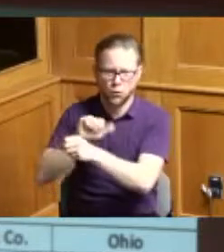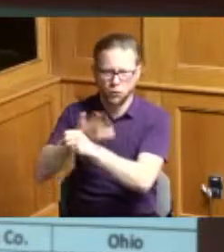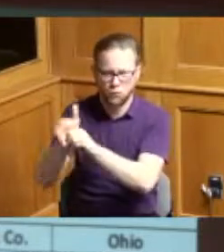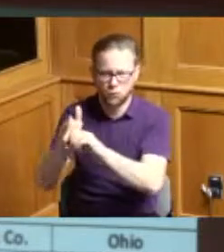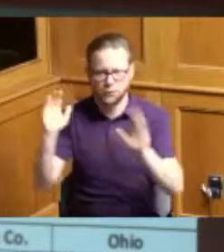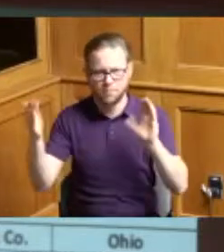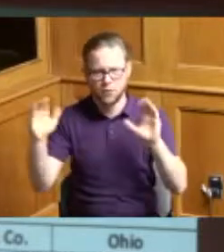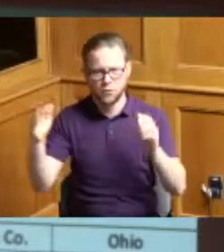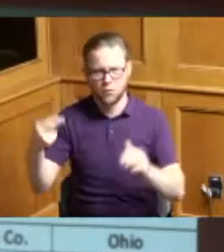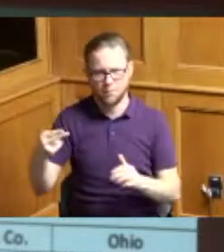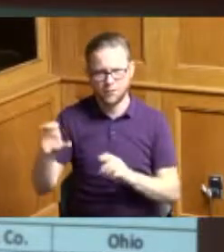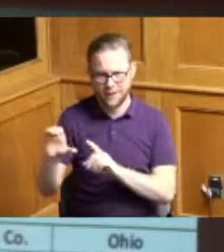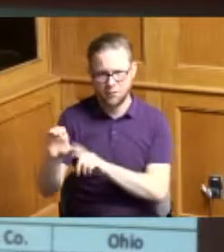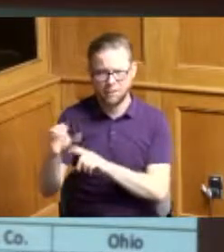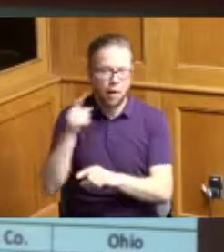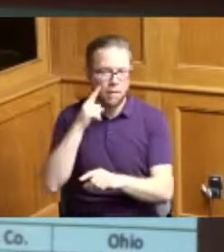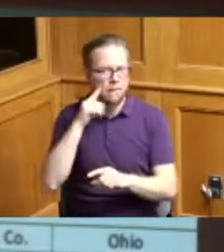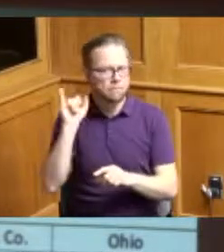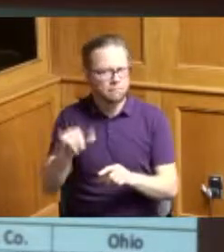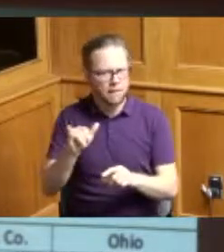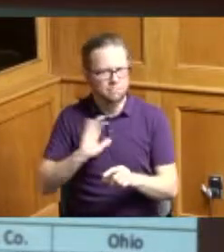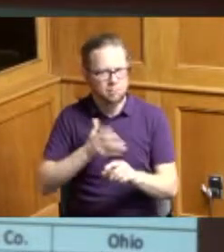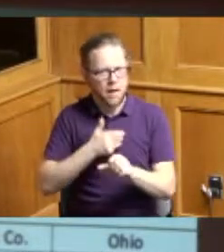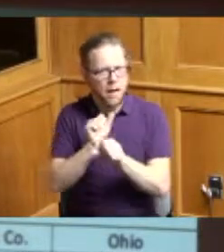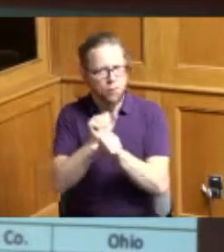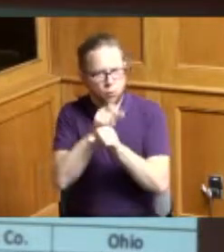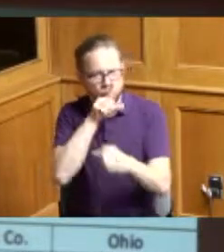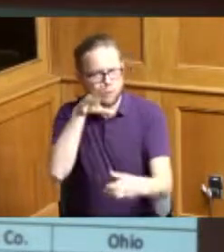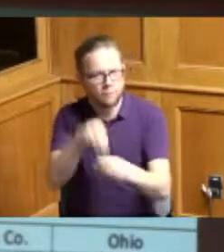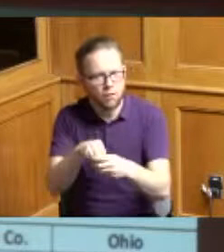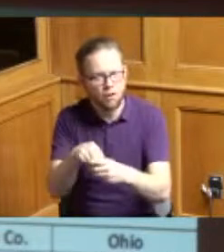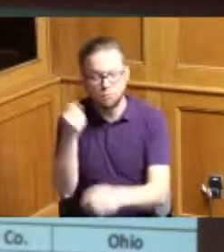and our work and I don't want to dismiss the great work of our hospital systems you know they've done